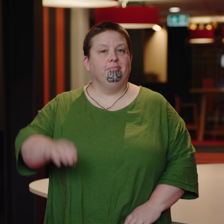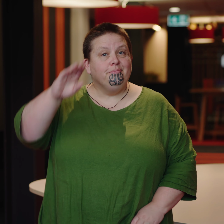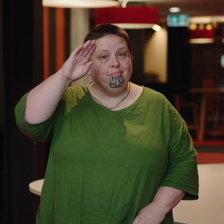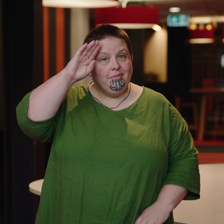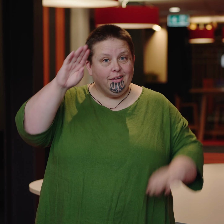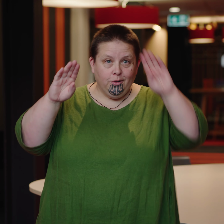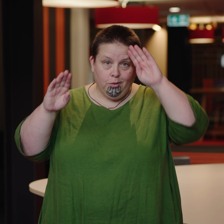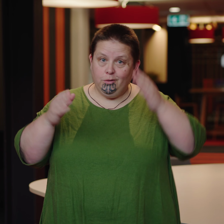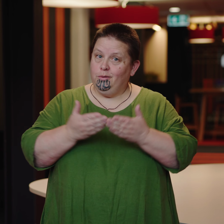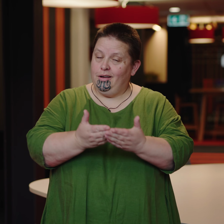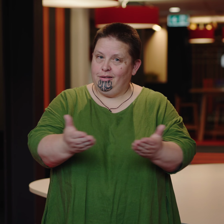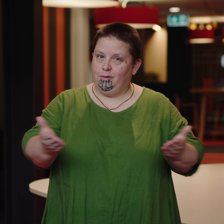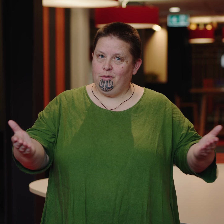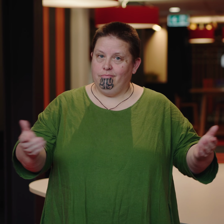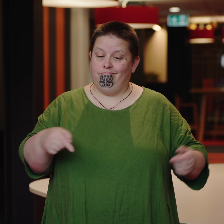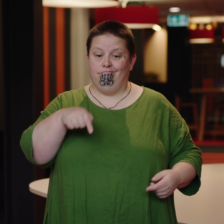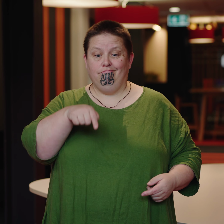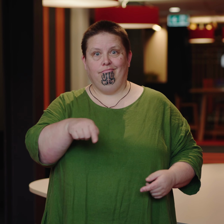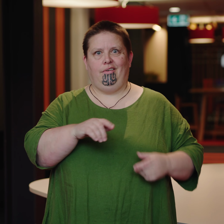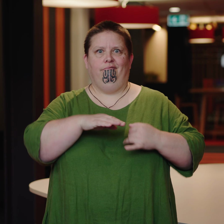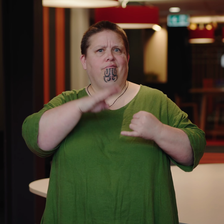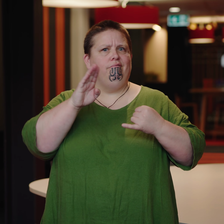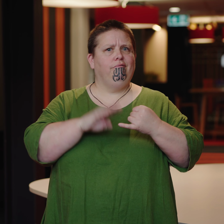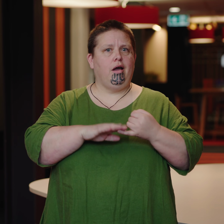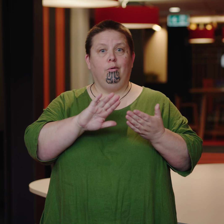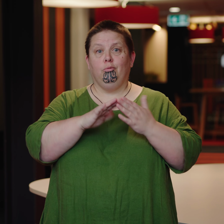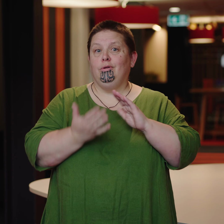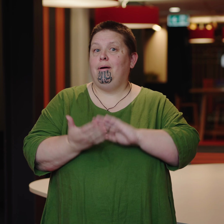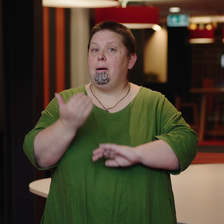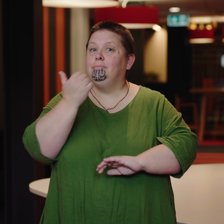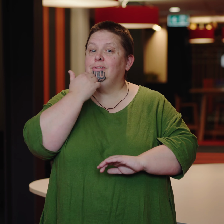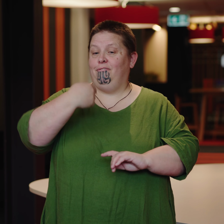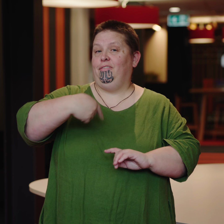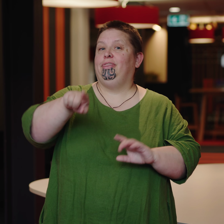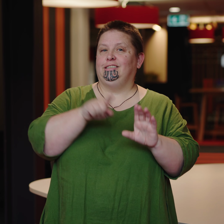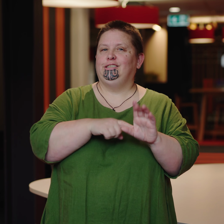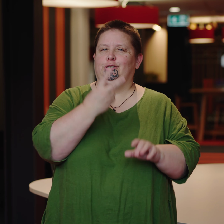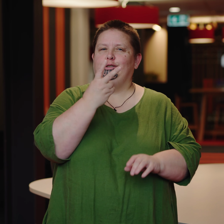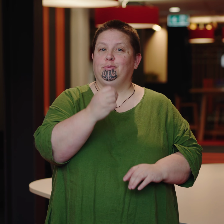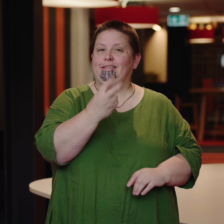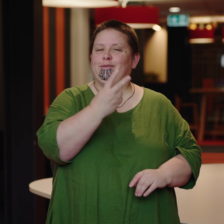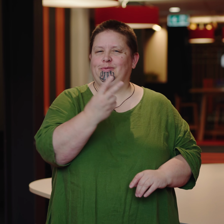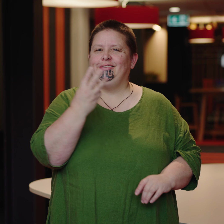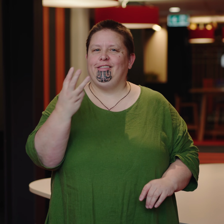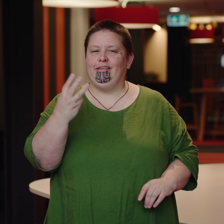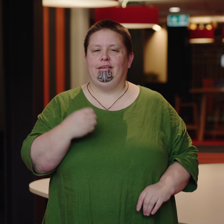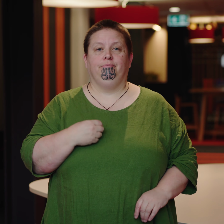Kia ora koutou katoa. Welcome to our final community update for 2023.